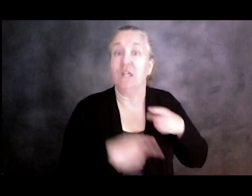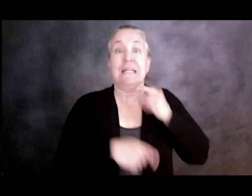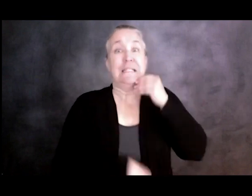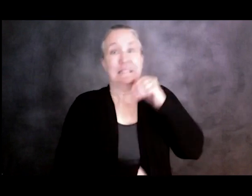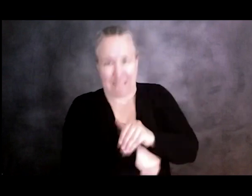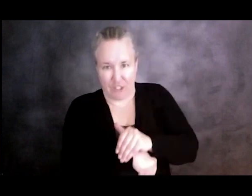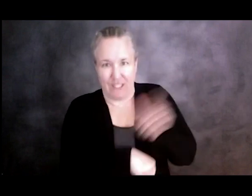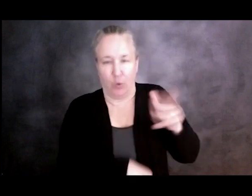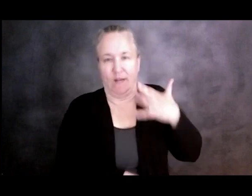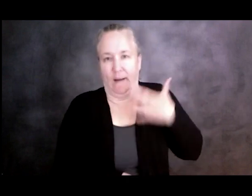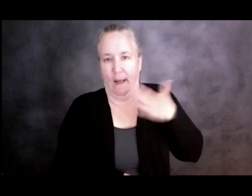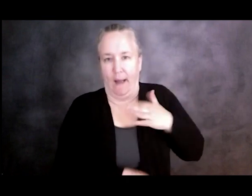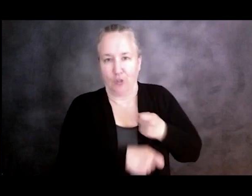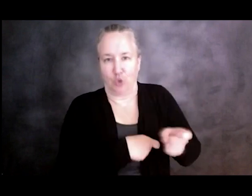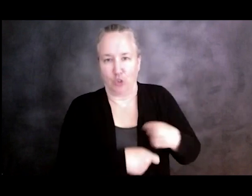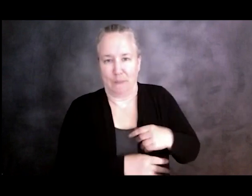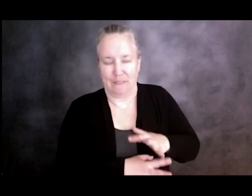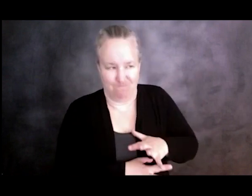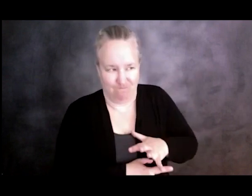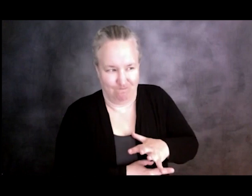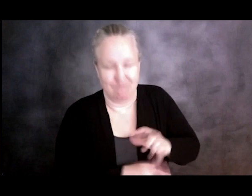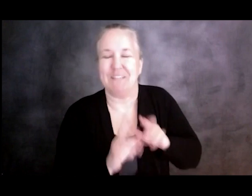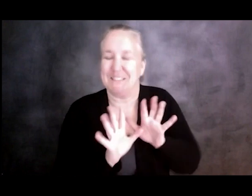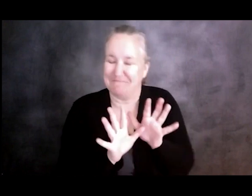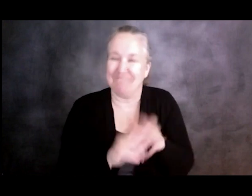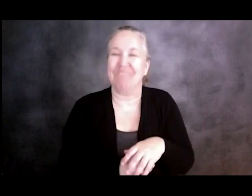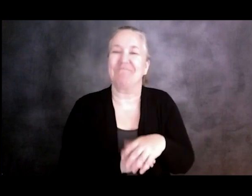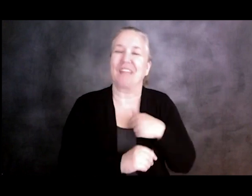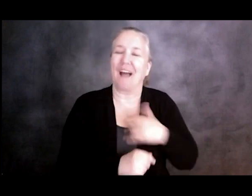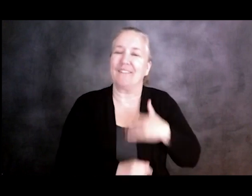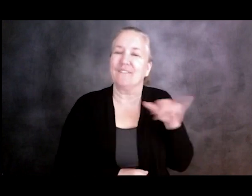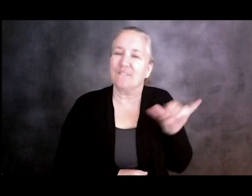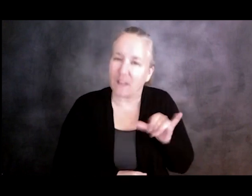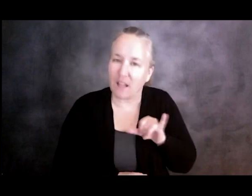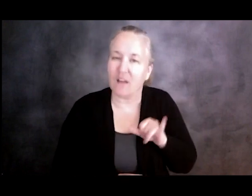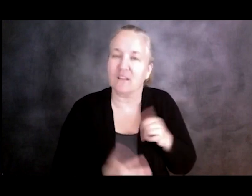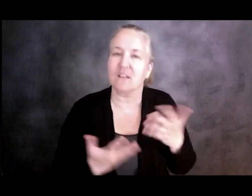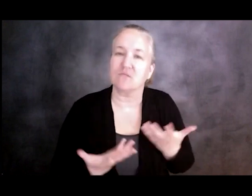the same song, every time I go home to see him. And I feel like even though I didn't grow up